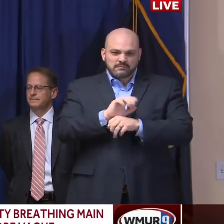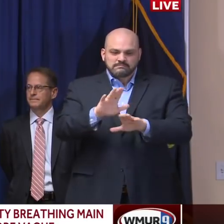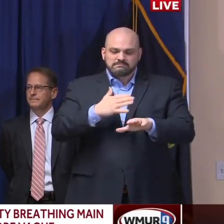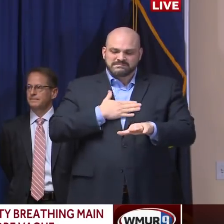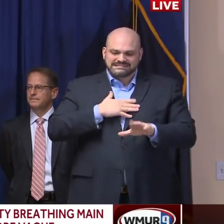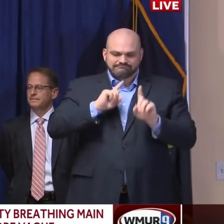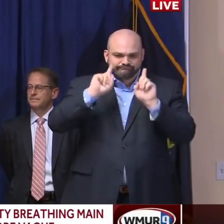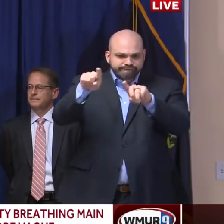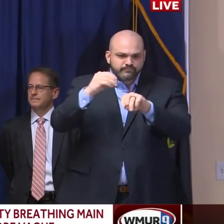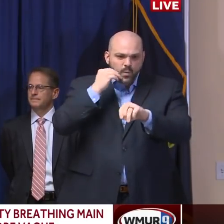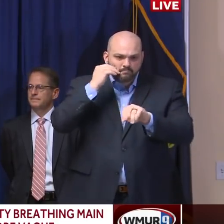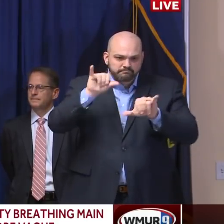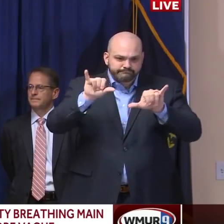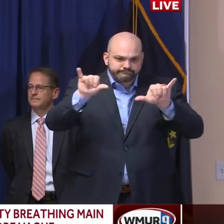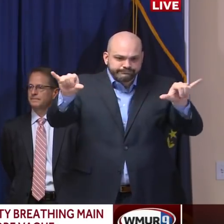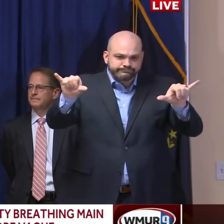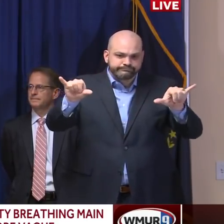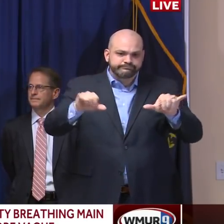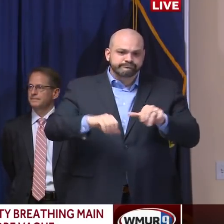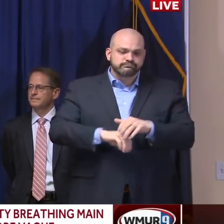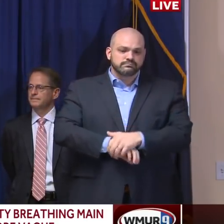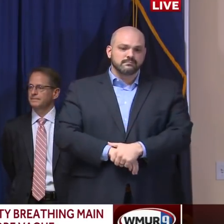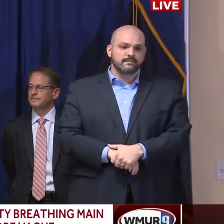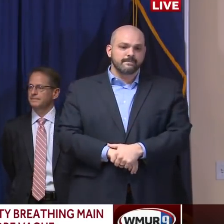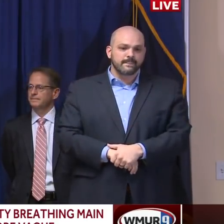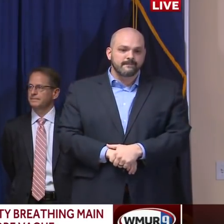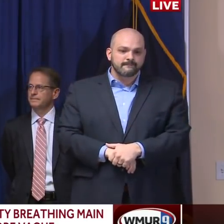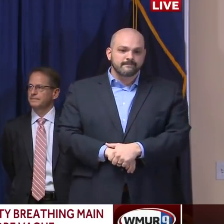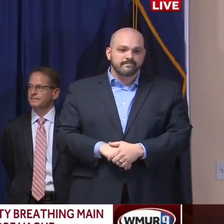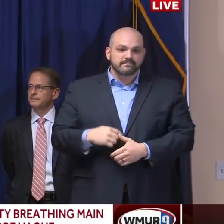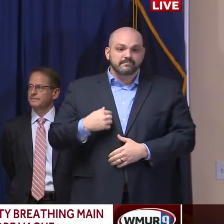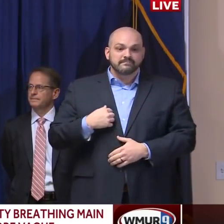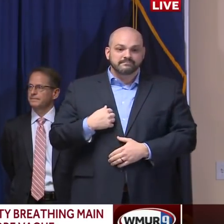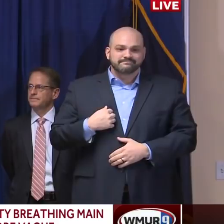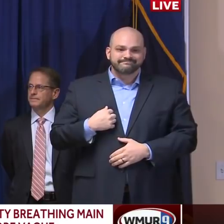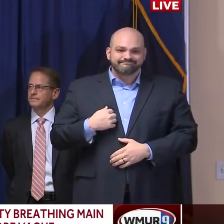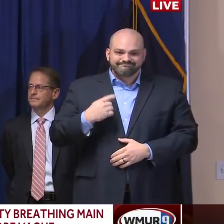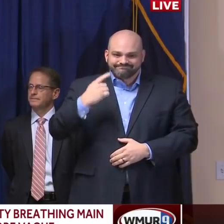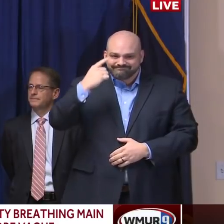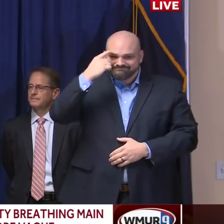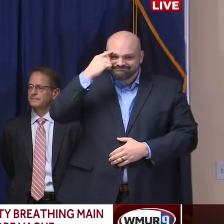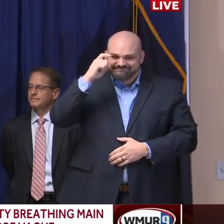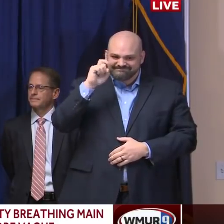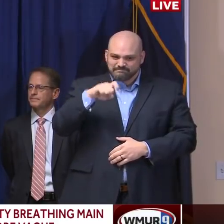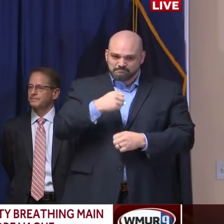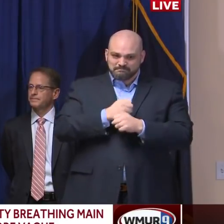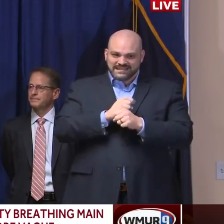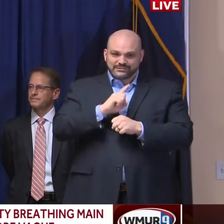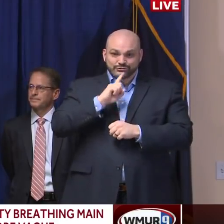AND IF EMPLOYEES ARE IDENTIFIED WHO MAY BE FEELING UNWELL OR HAVING MILD SYMPTOMS, THEY SHOULD BE SENT HOME.